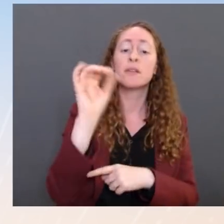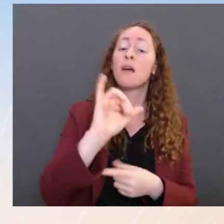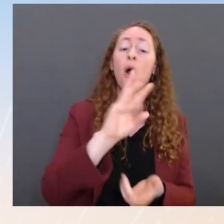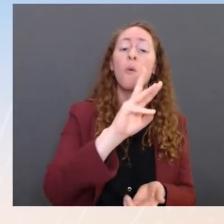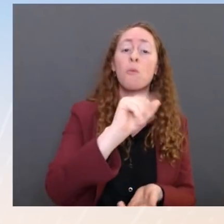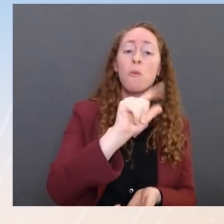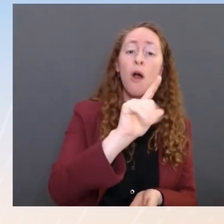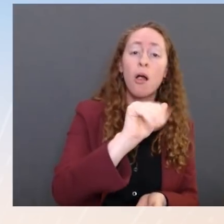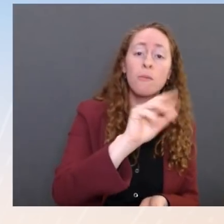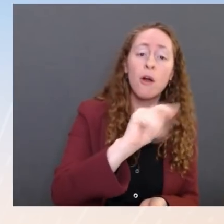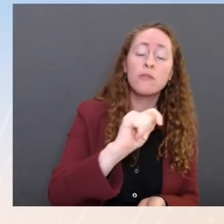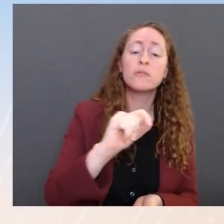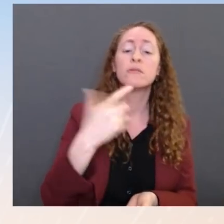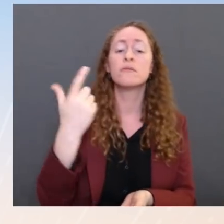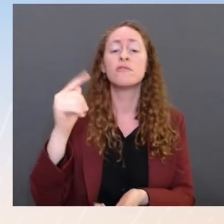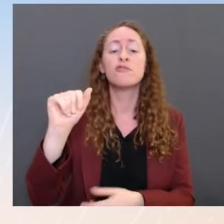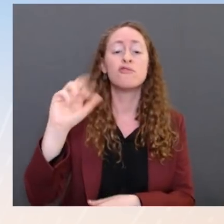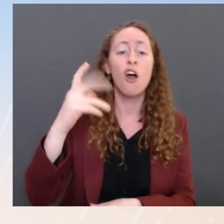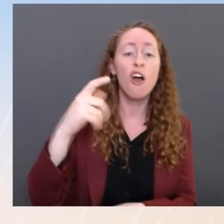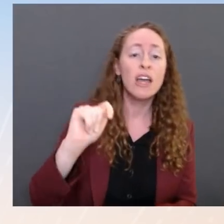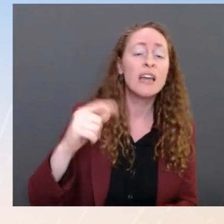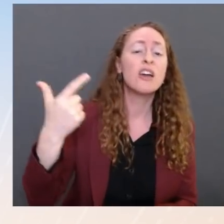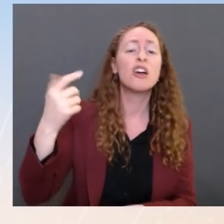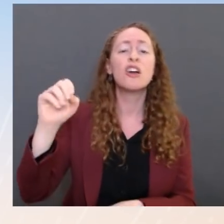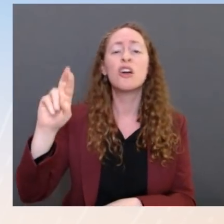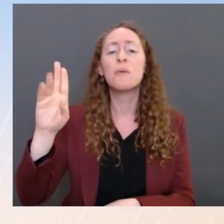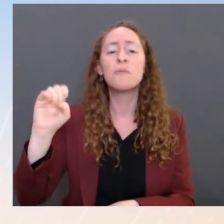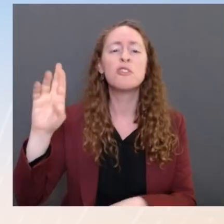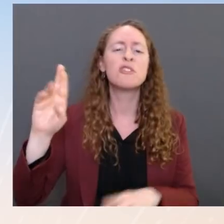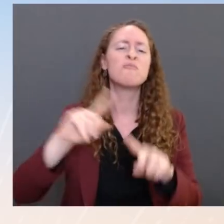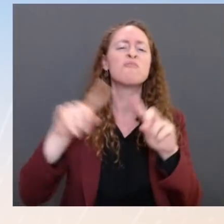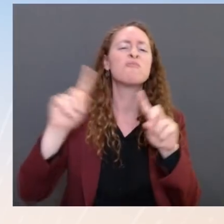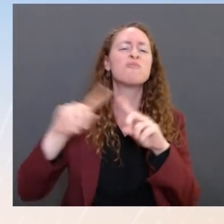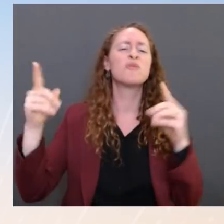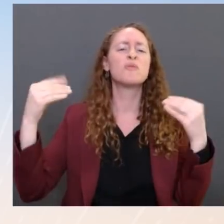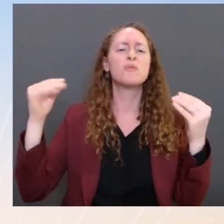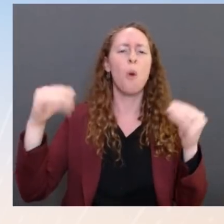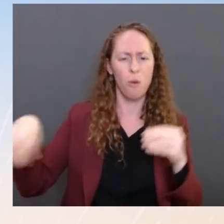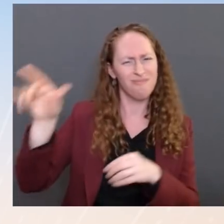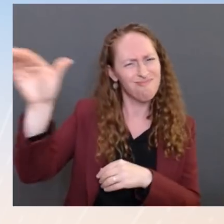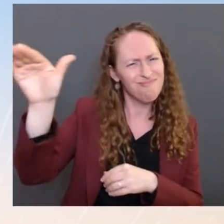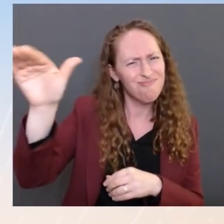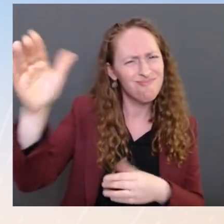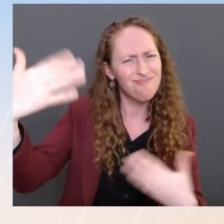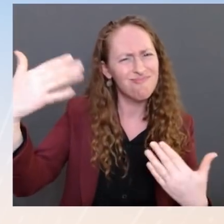to help families purchase infant formula. He discussed Reckitt and Gerber's efforts to increase production,